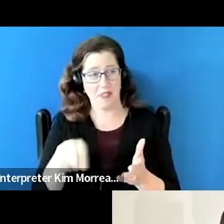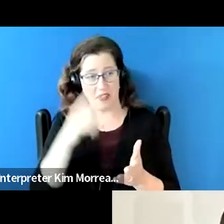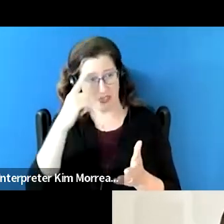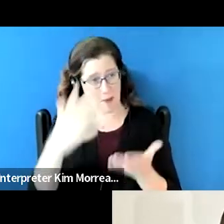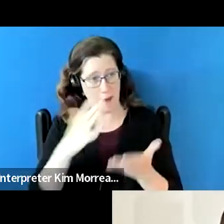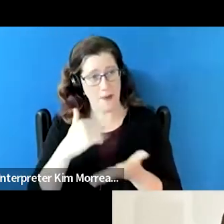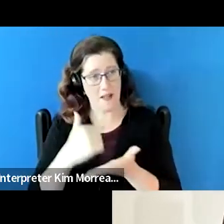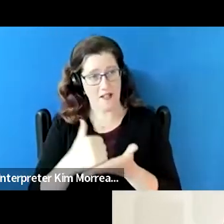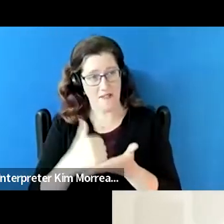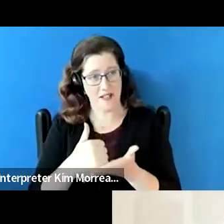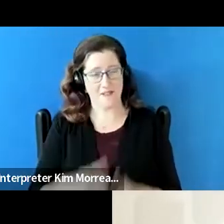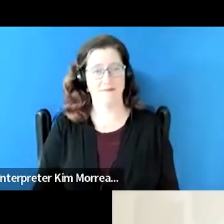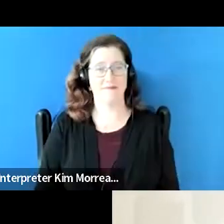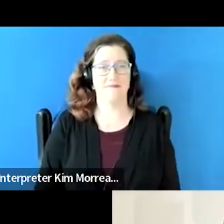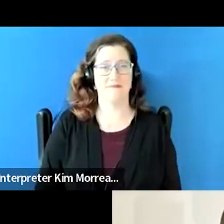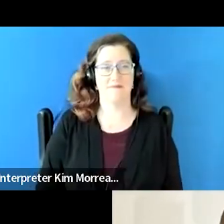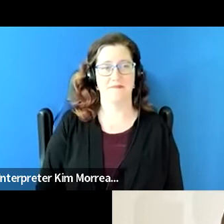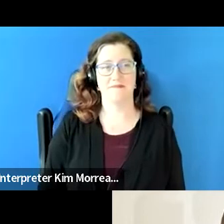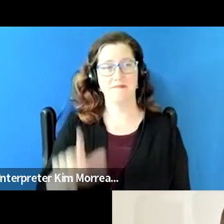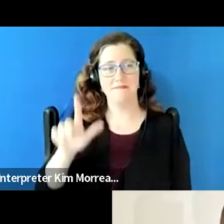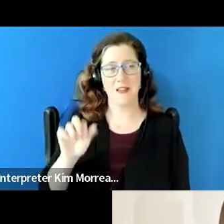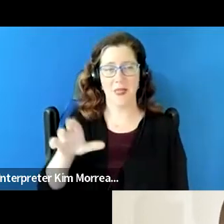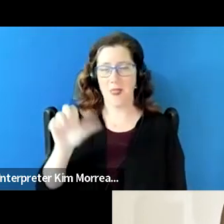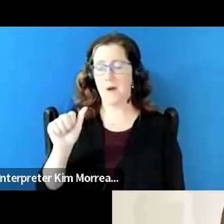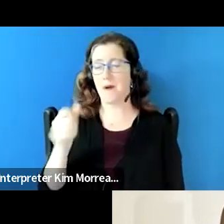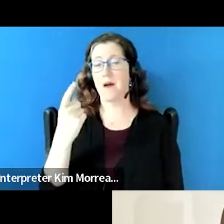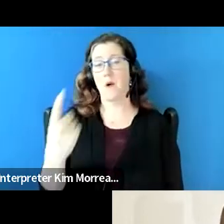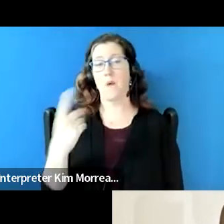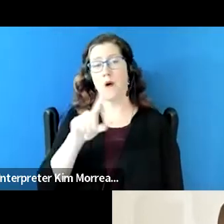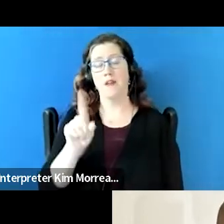Thanks. So one of the questions that has come through is really